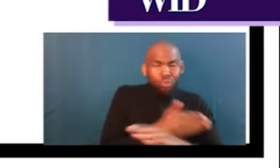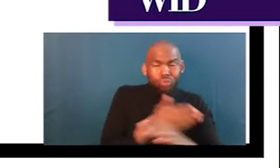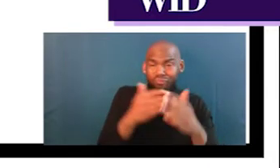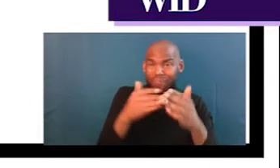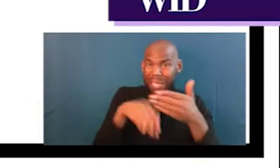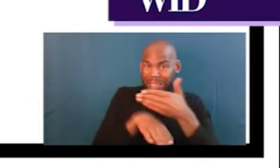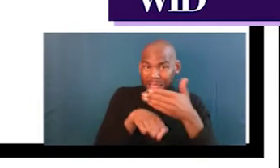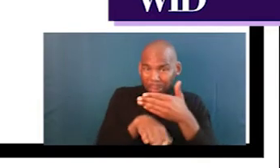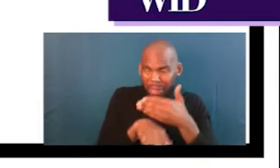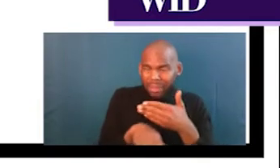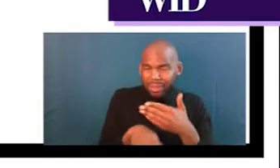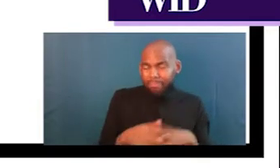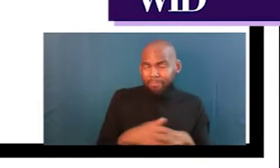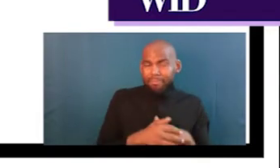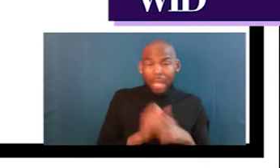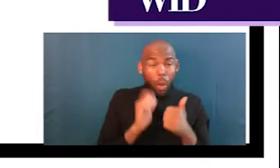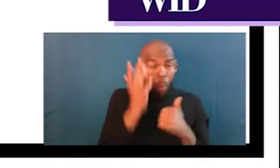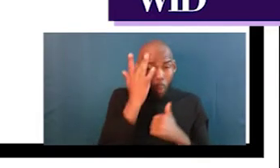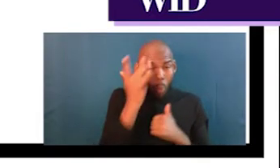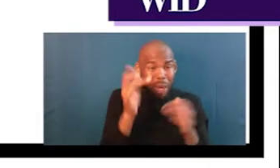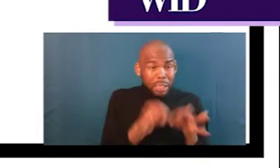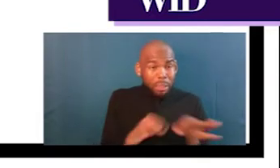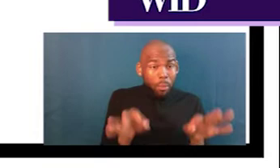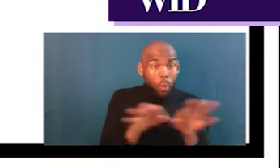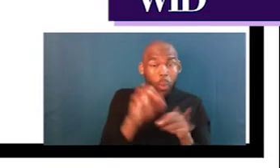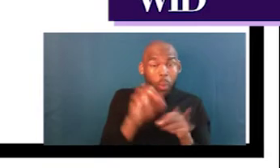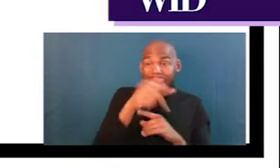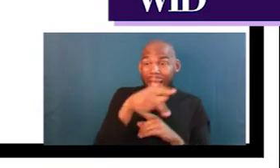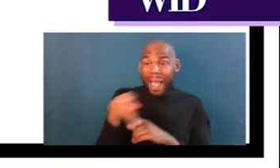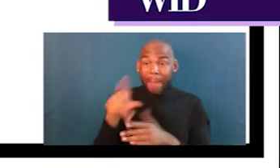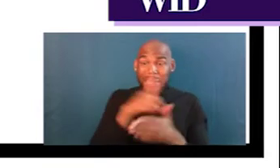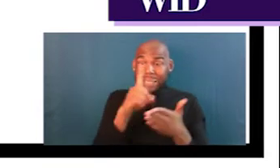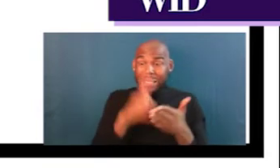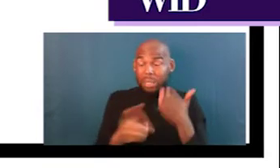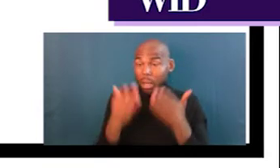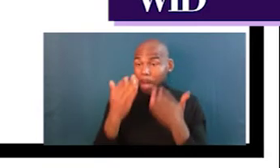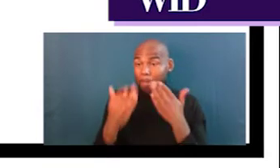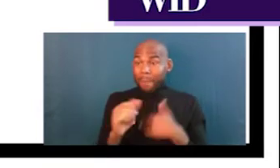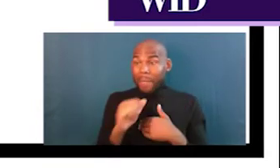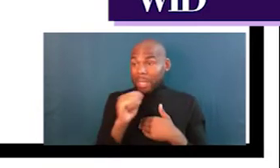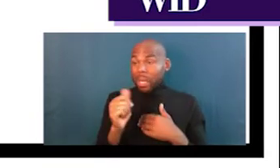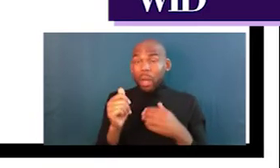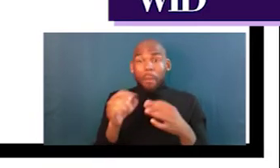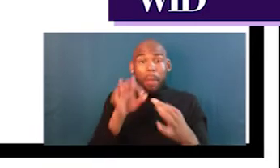important? First-round website and app design may not be perfect for text to speech and